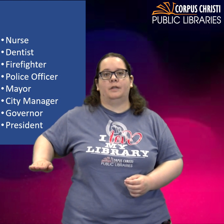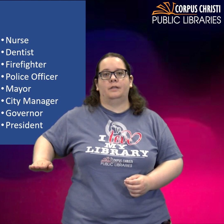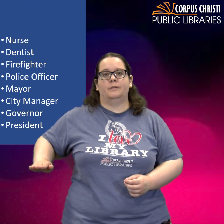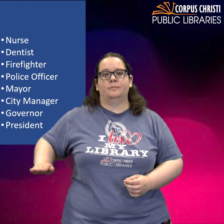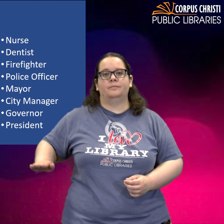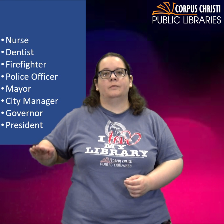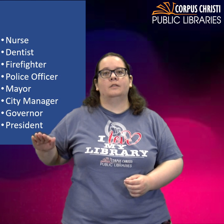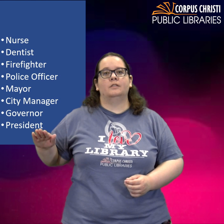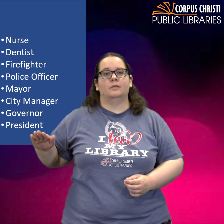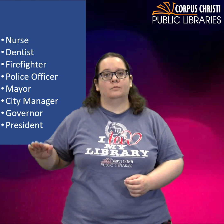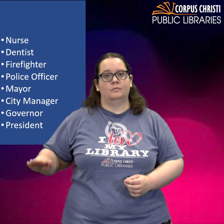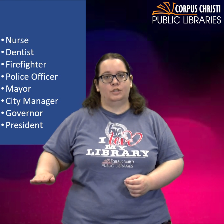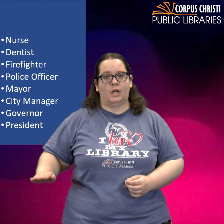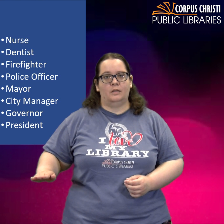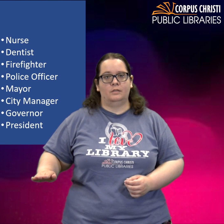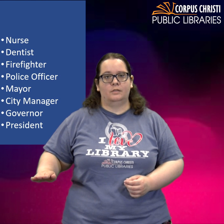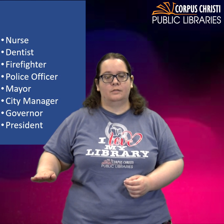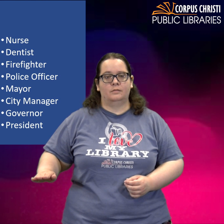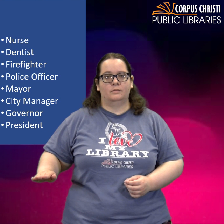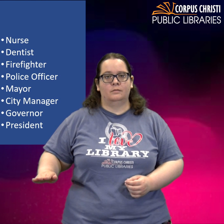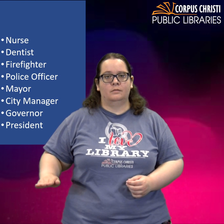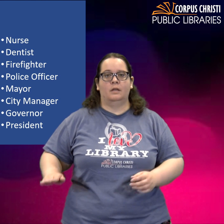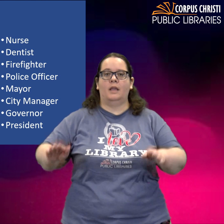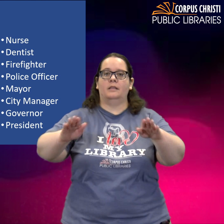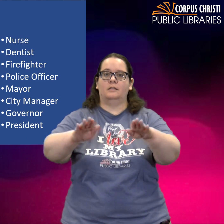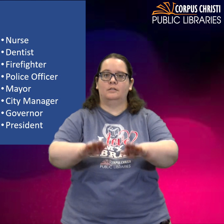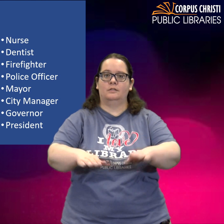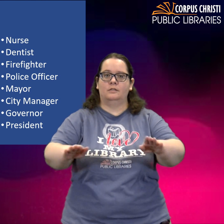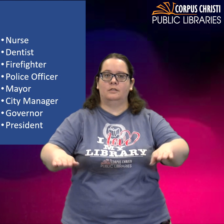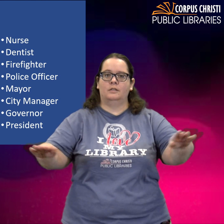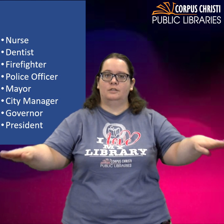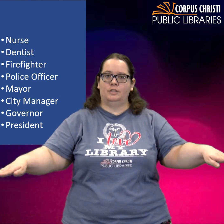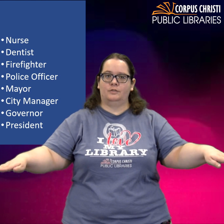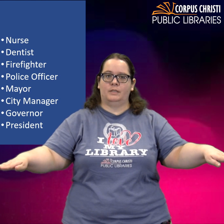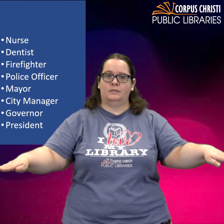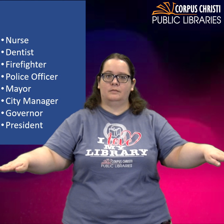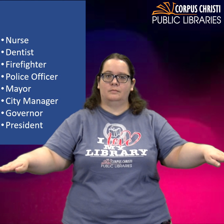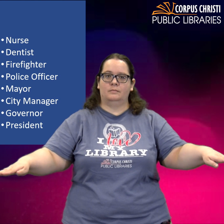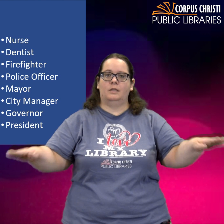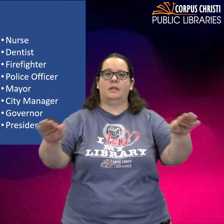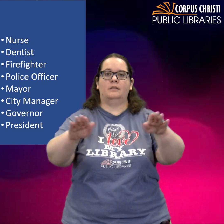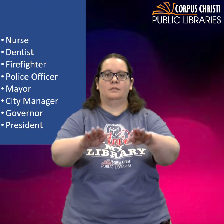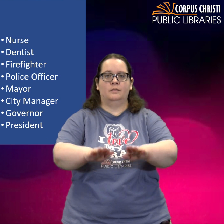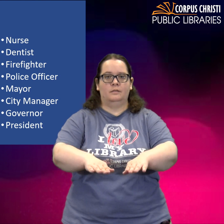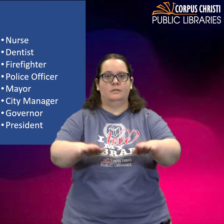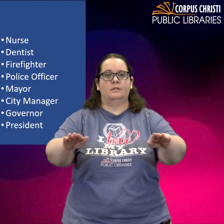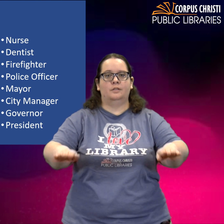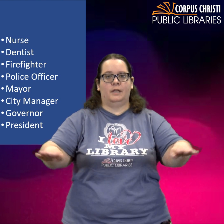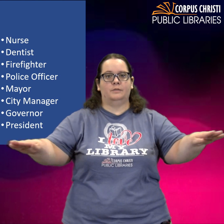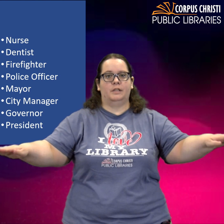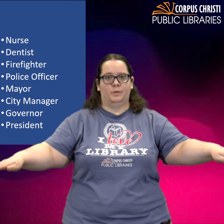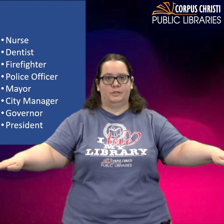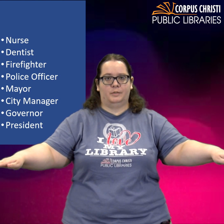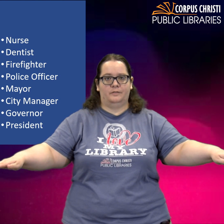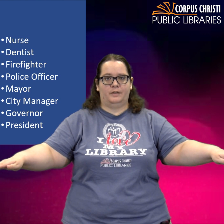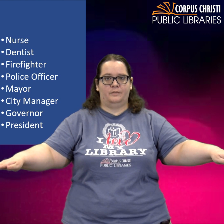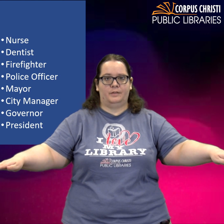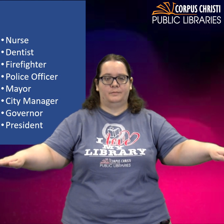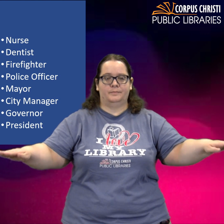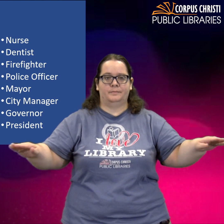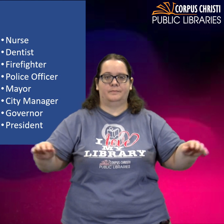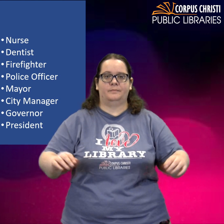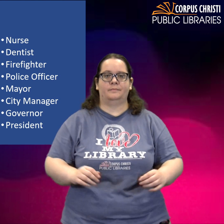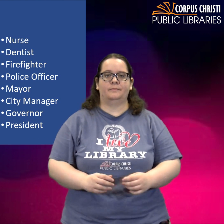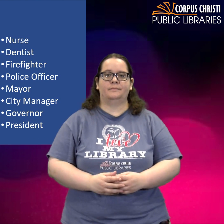area, so child. And then children, again you're counting multiple in front of you.